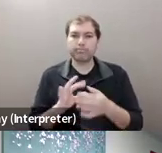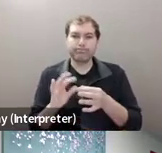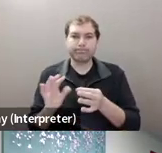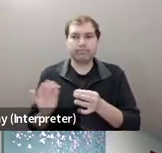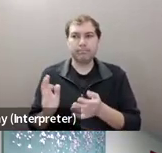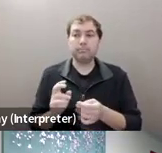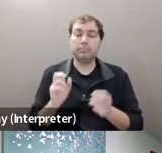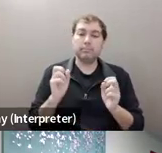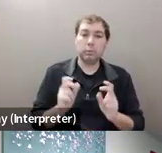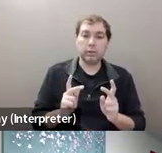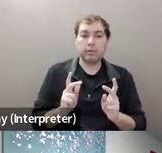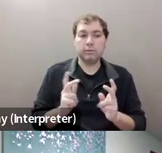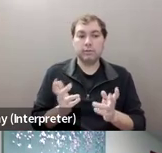Beck Levin: okay, well, then, let's do that